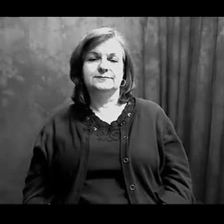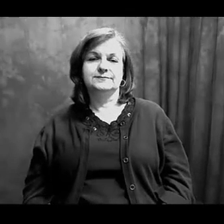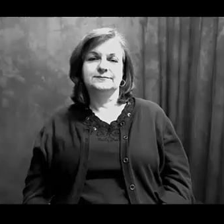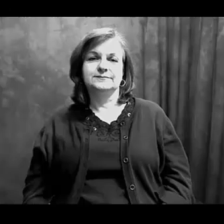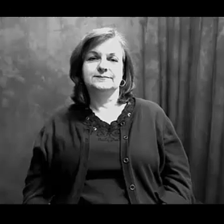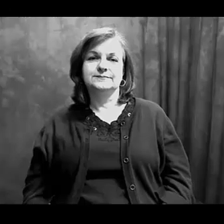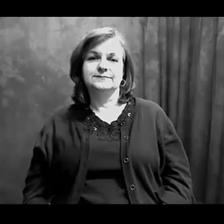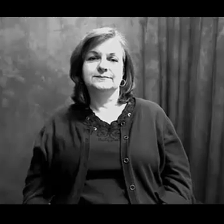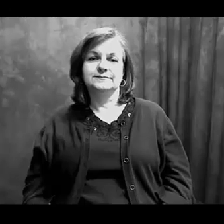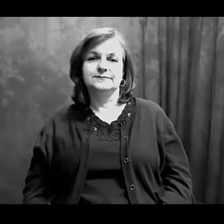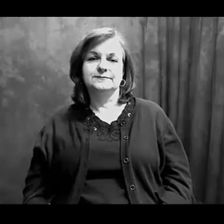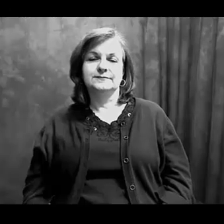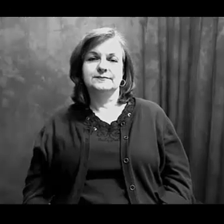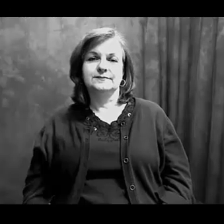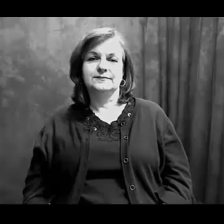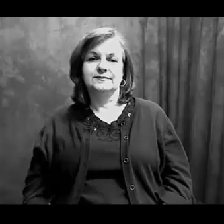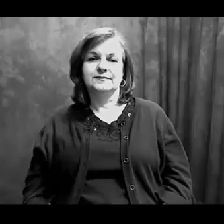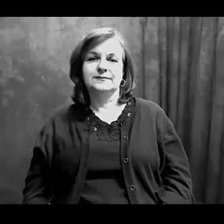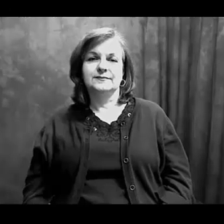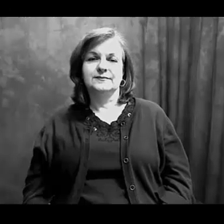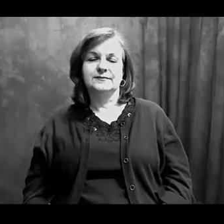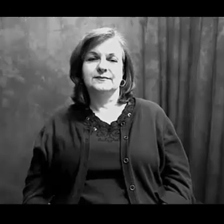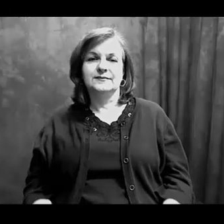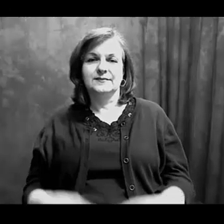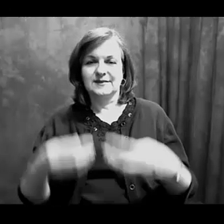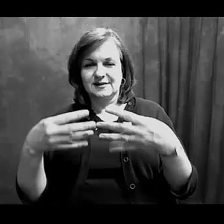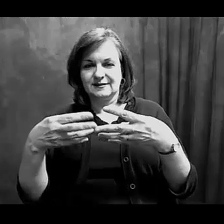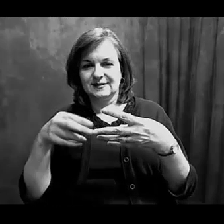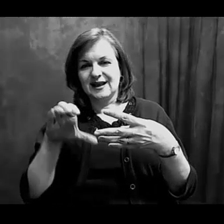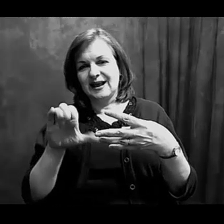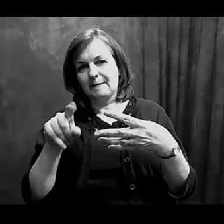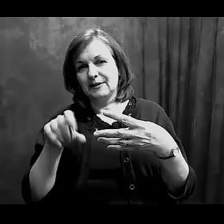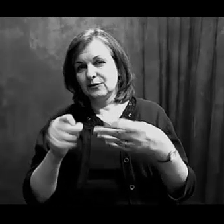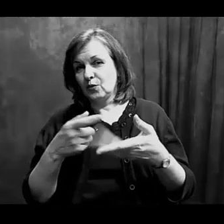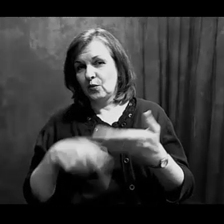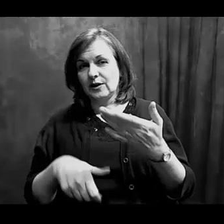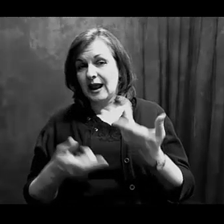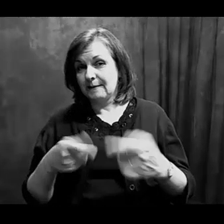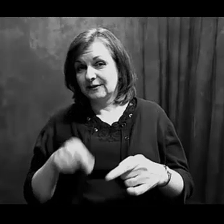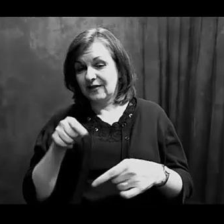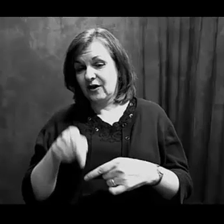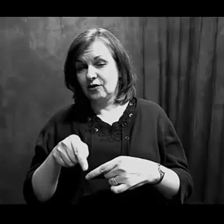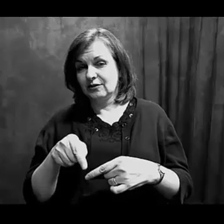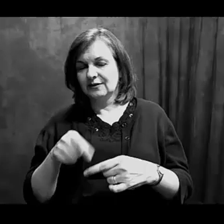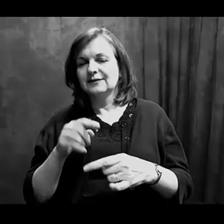and for the capillaries diffusion is what were most interested in